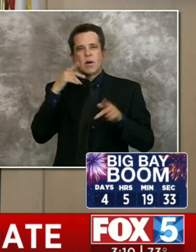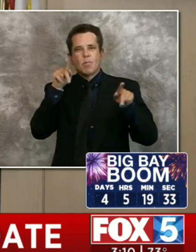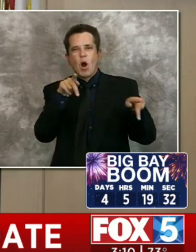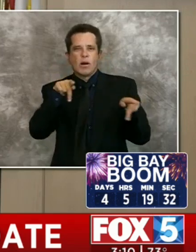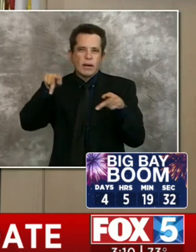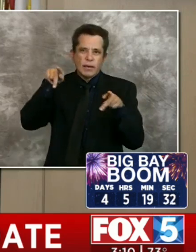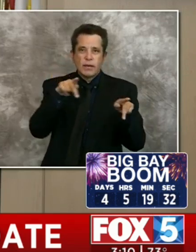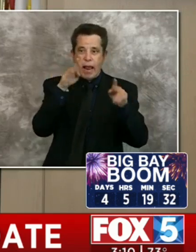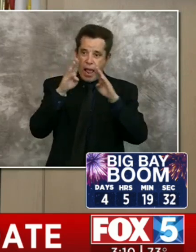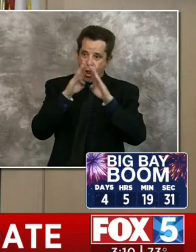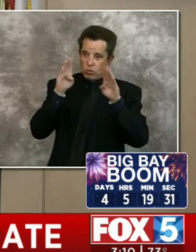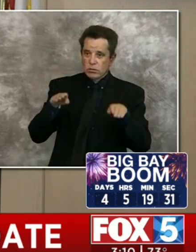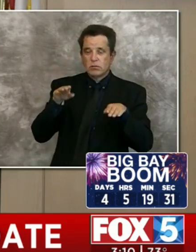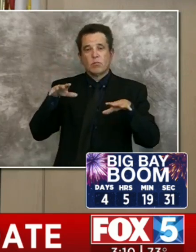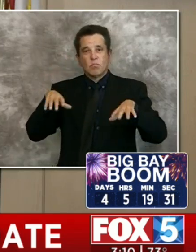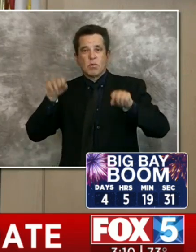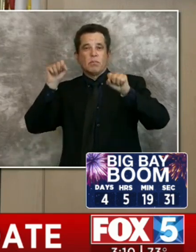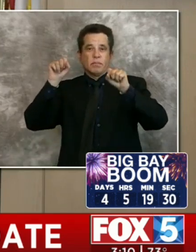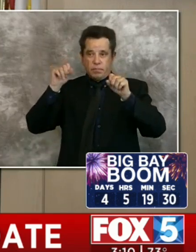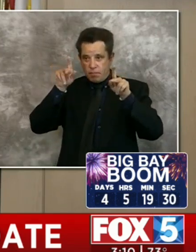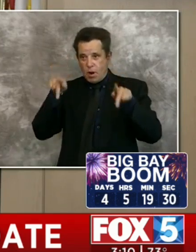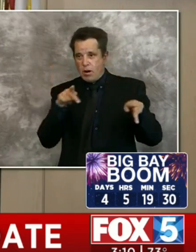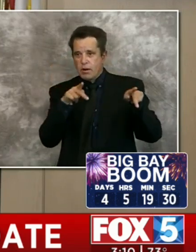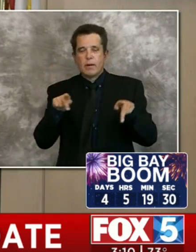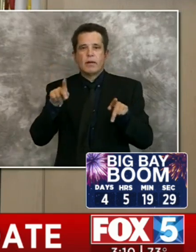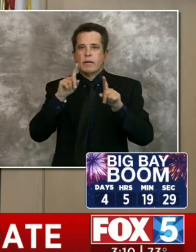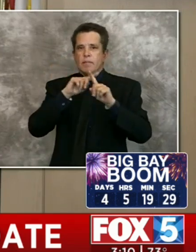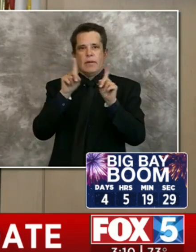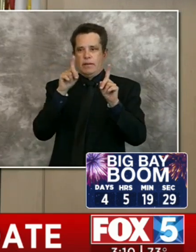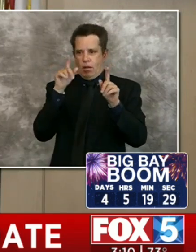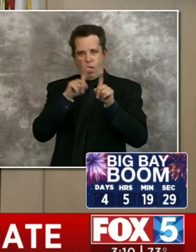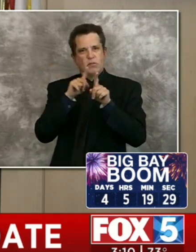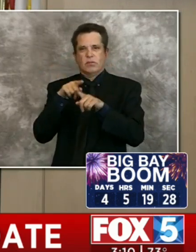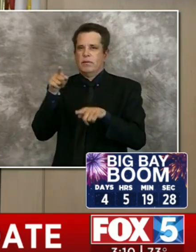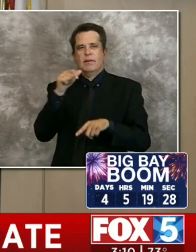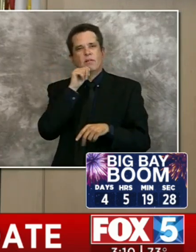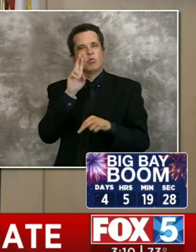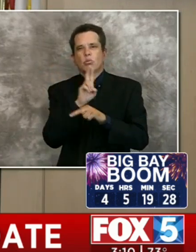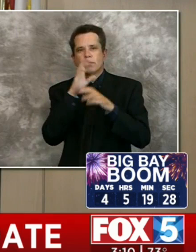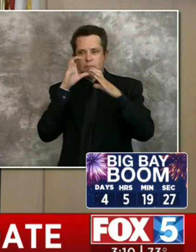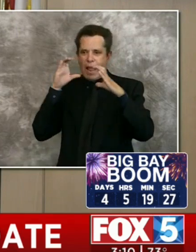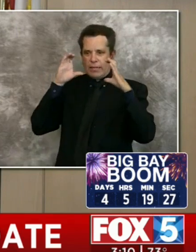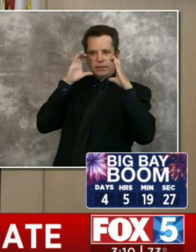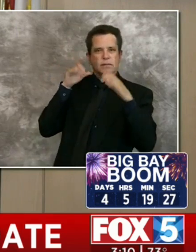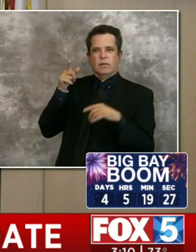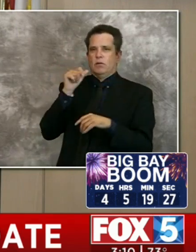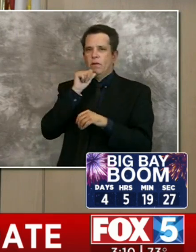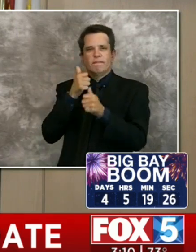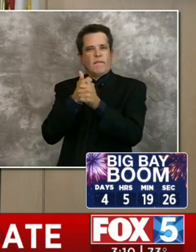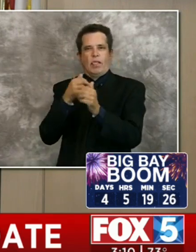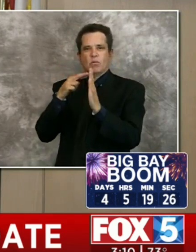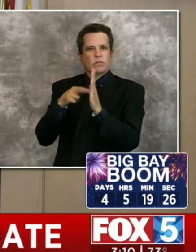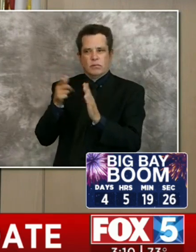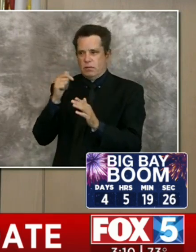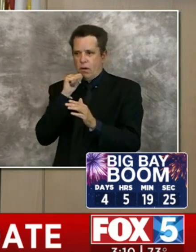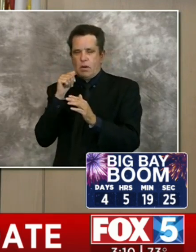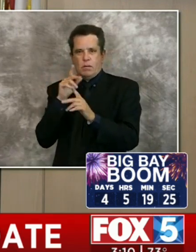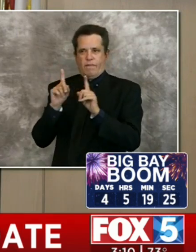LARGEST NUMBER OF GOING TO BARS AND RESTAURANTS AND HAVING. HOUSE PARTIES OR. THE